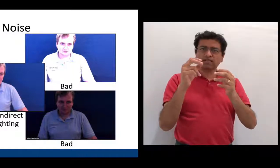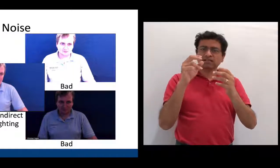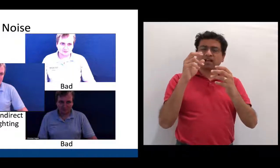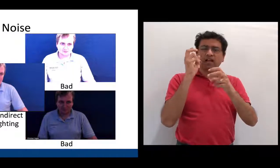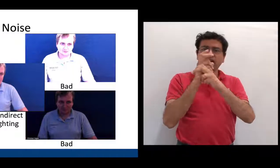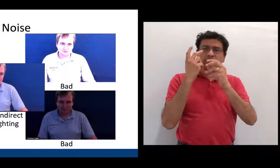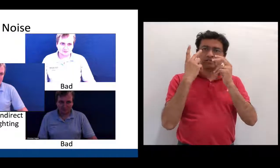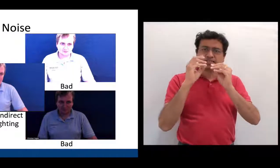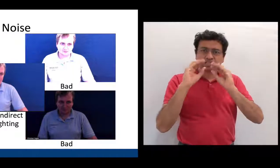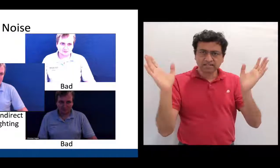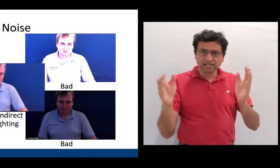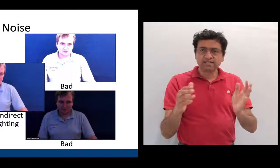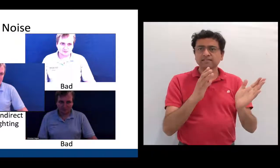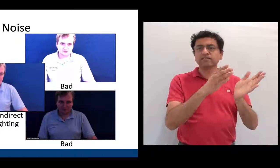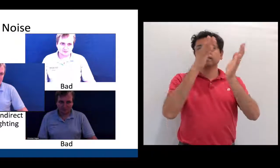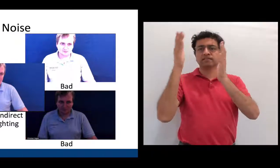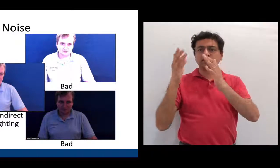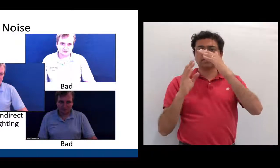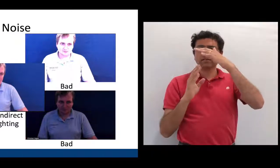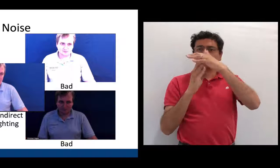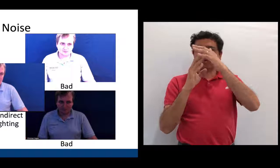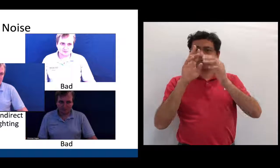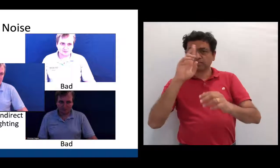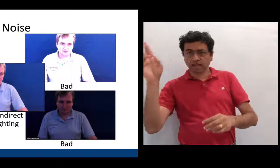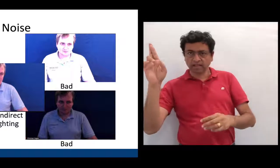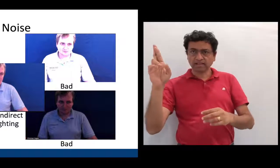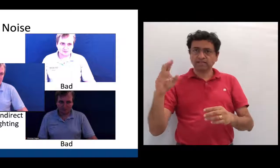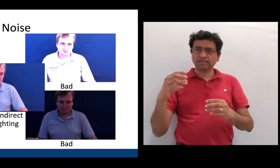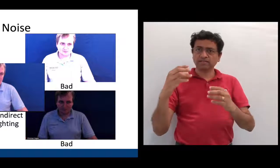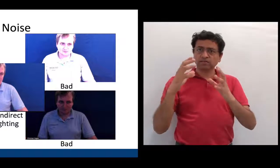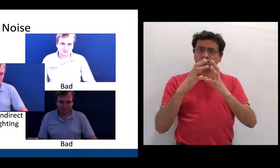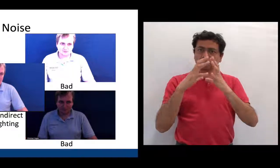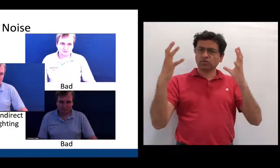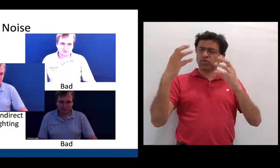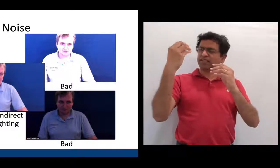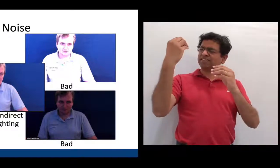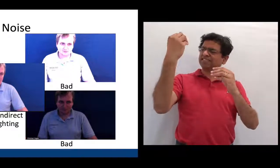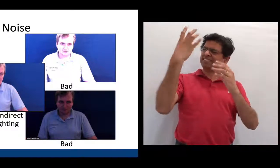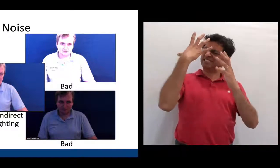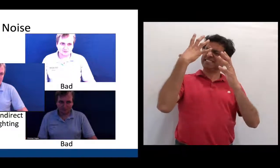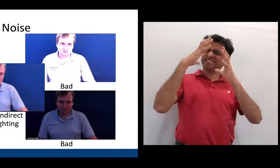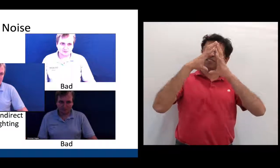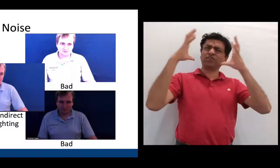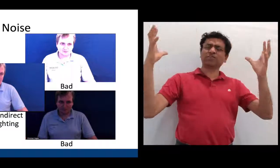It is hard to see clearly. Next, on the top right, there is too much exposure overall.